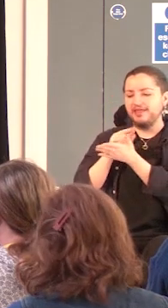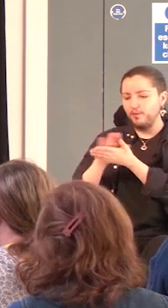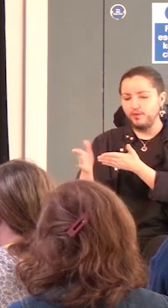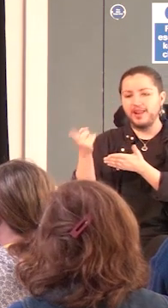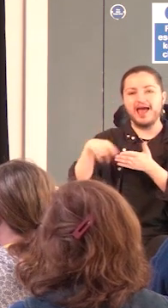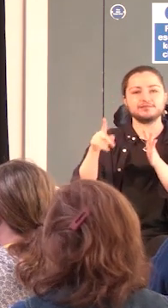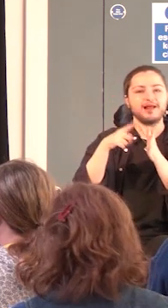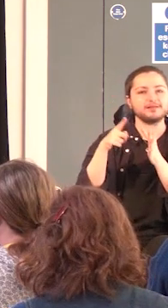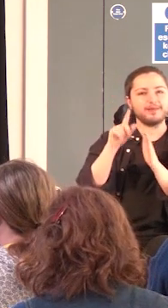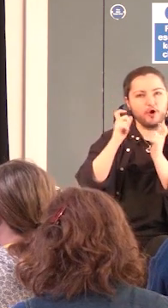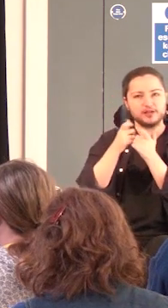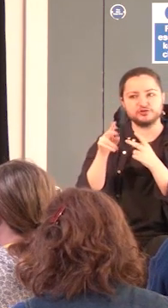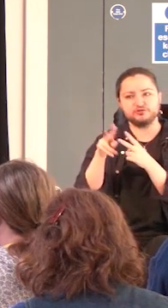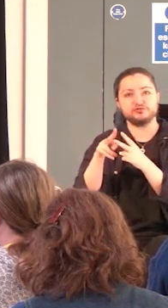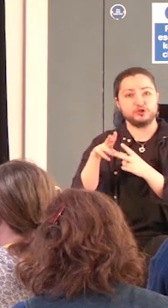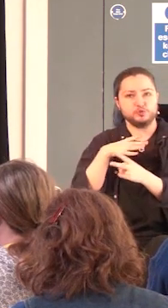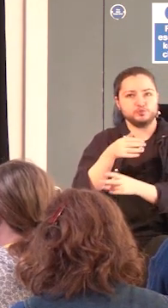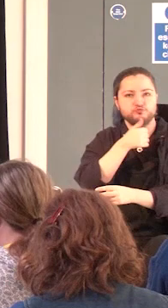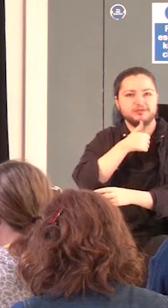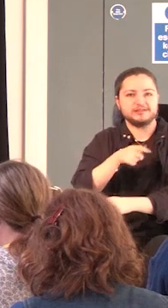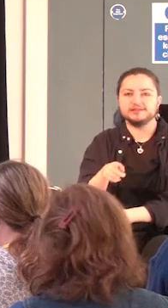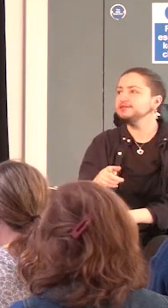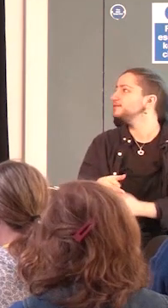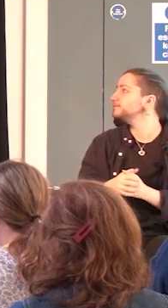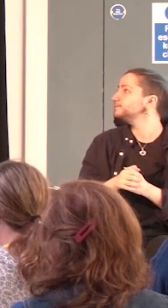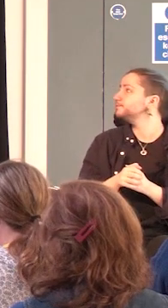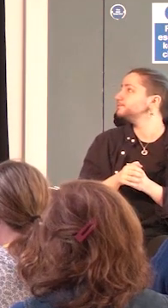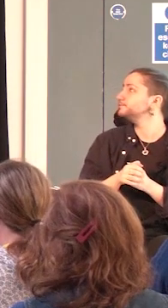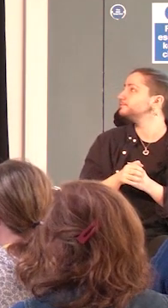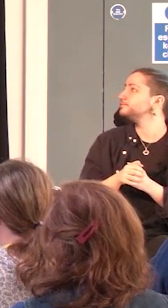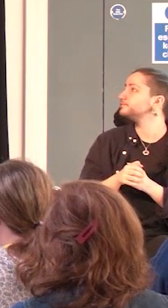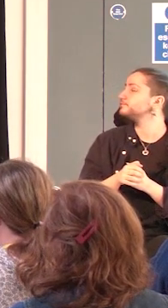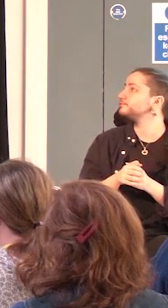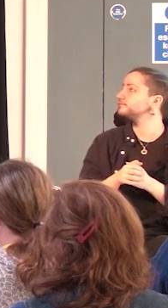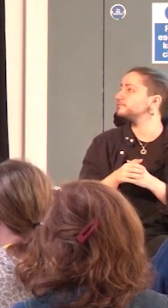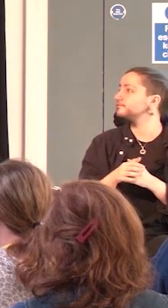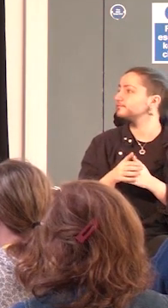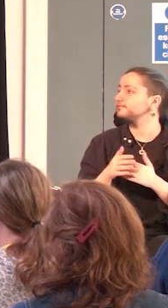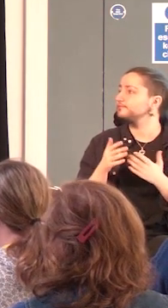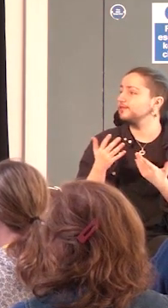and Ellesmere are already using and to, to help support the pedagogical documentation.